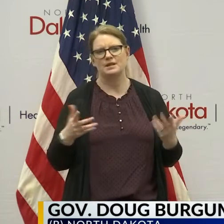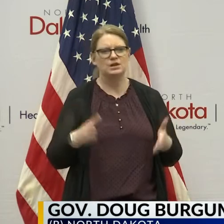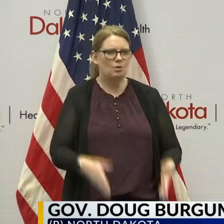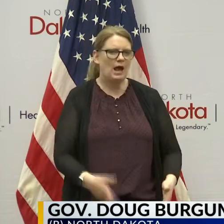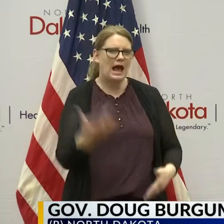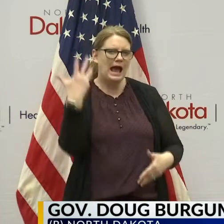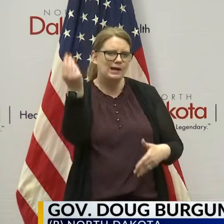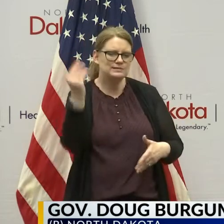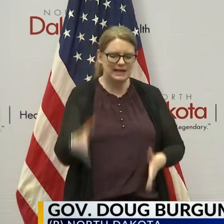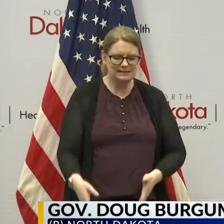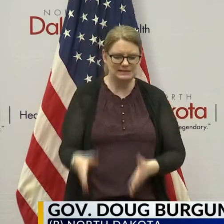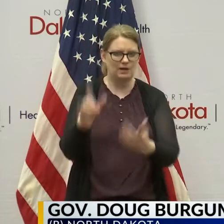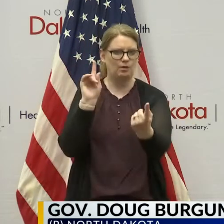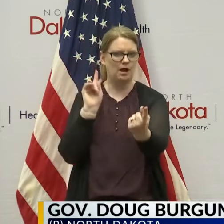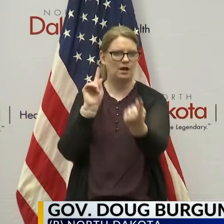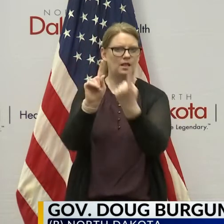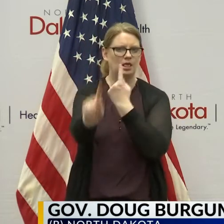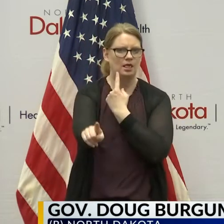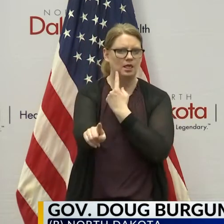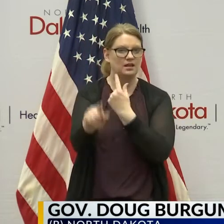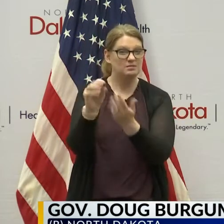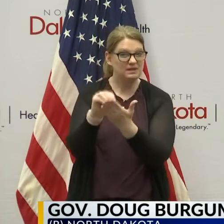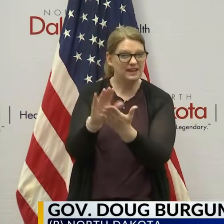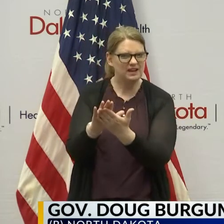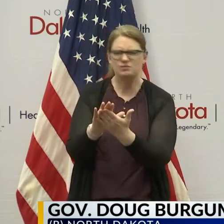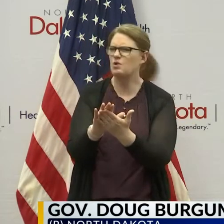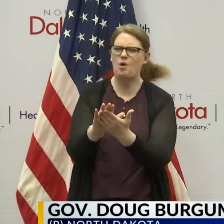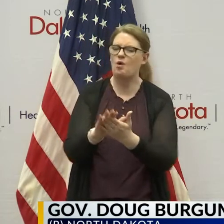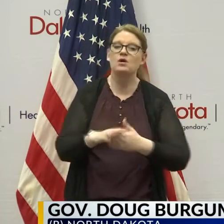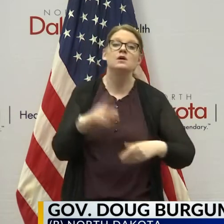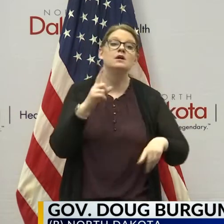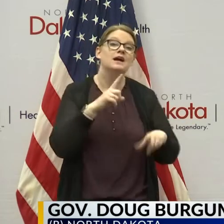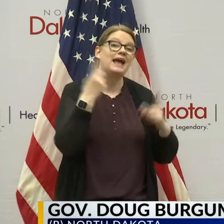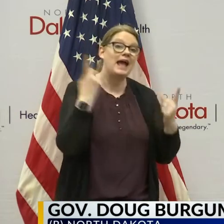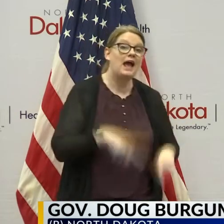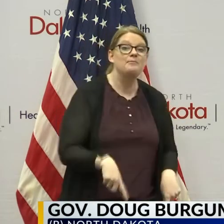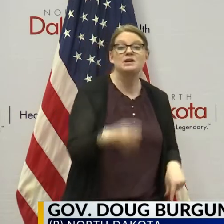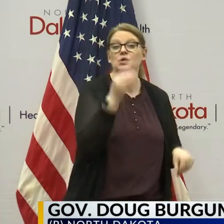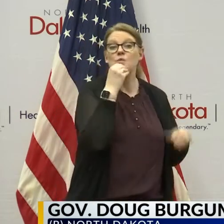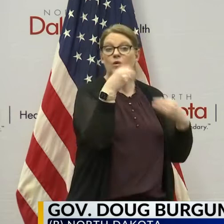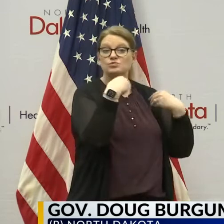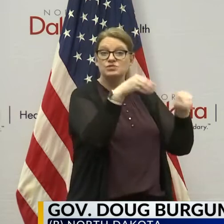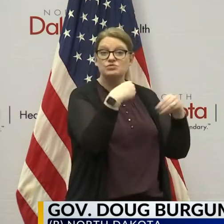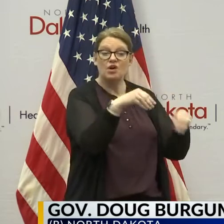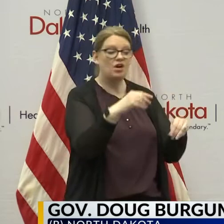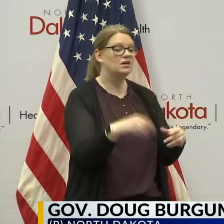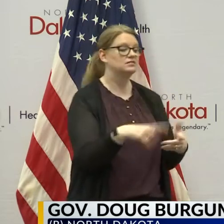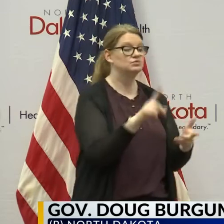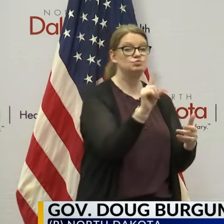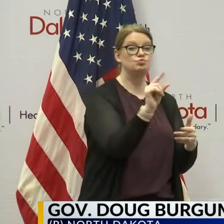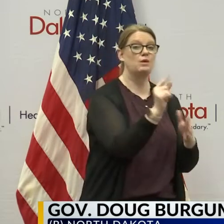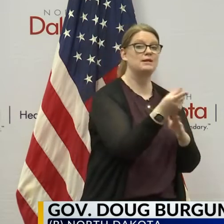IT WON'T TRACK THAT. IF YOU ARE WALKING BY SOMEBODY ON A SIDEWALK IT'S NOT GOING TO TRACK THAT.